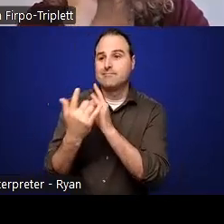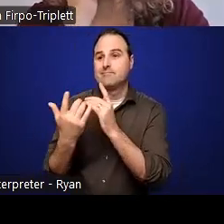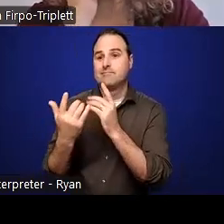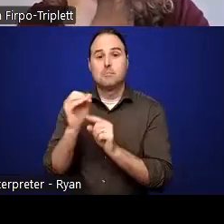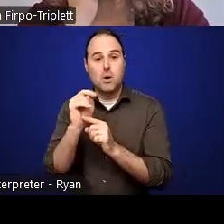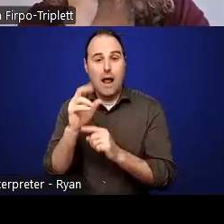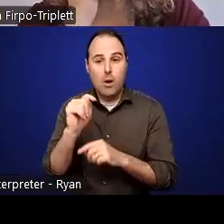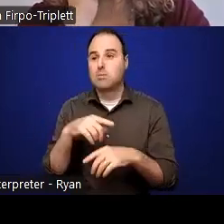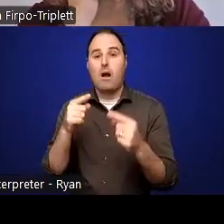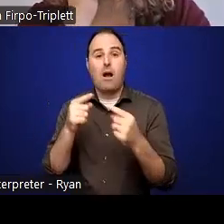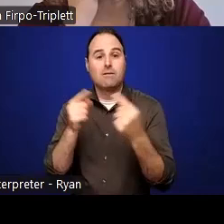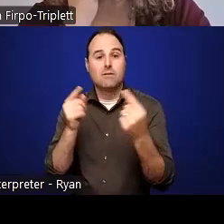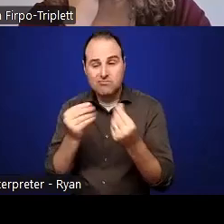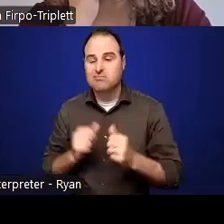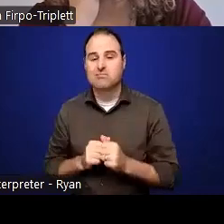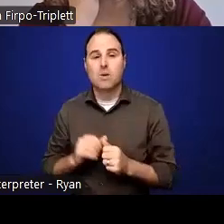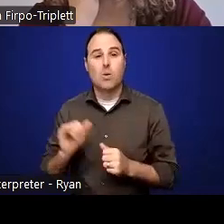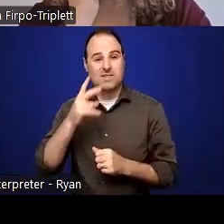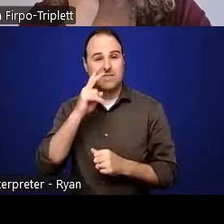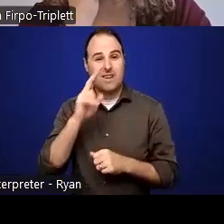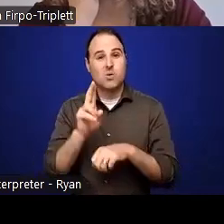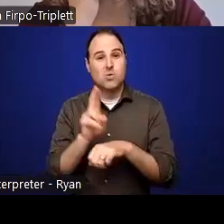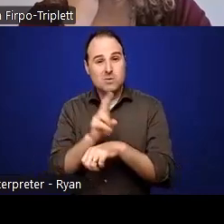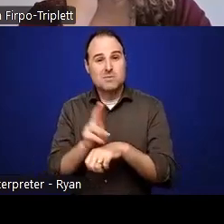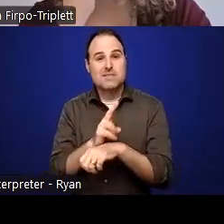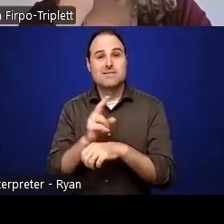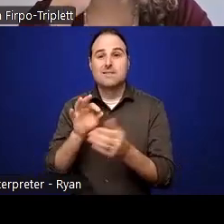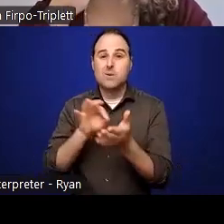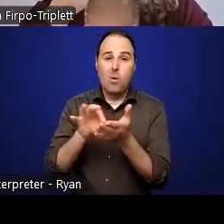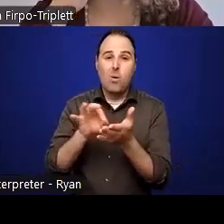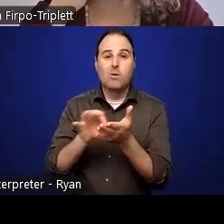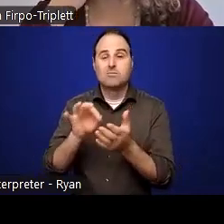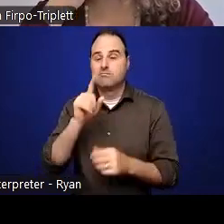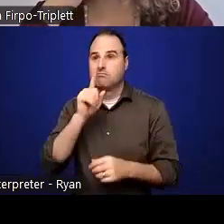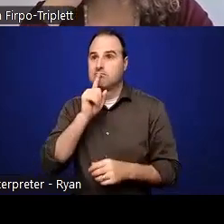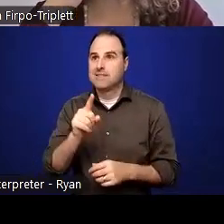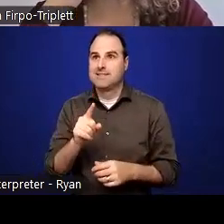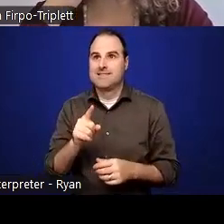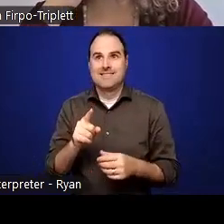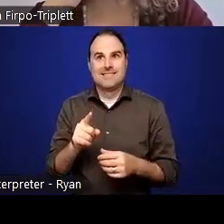these usability scores that got very favorable. It's overwhelmingly favorable. Some ones that